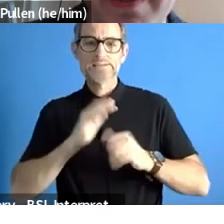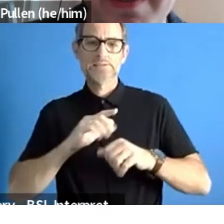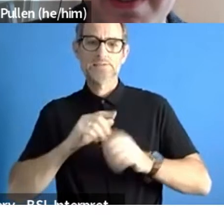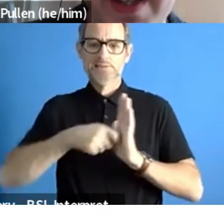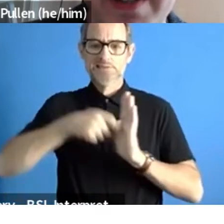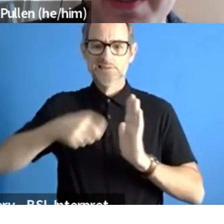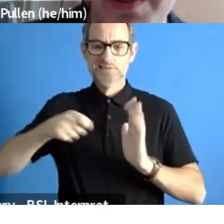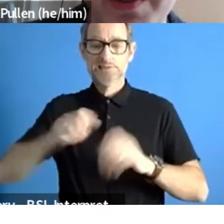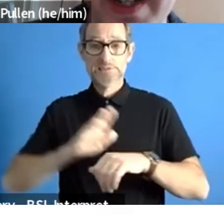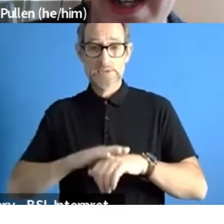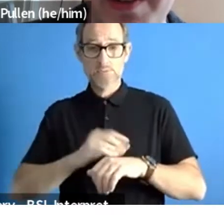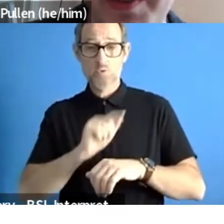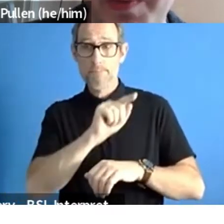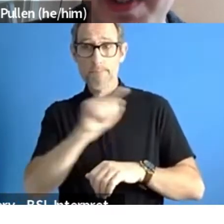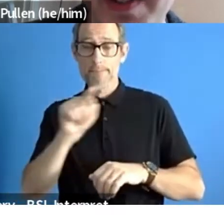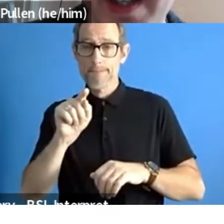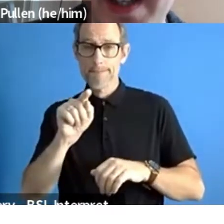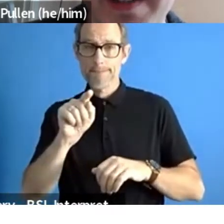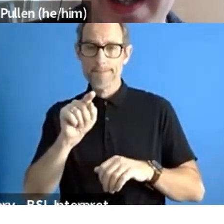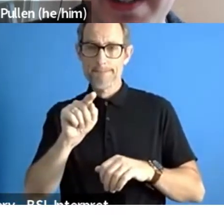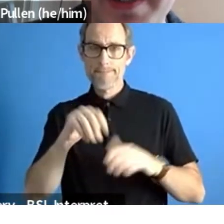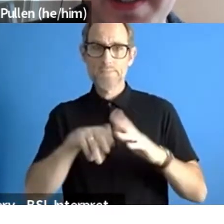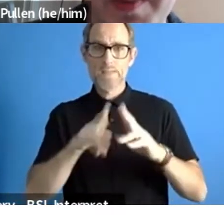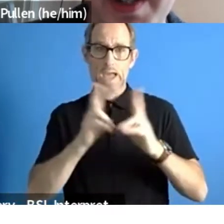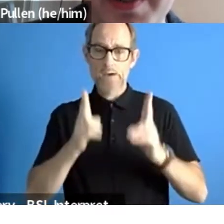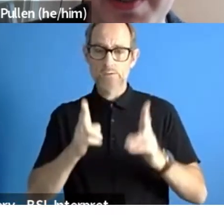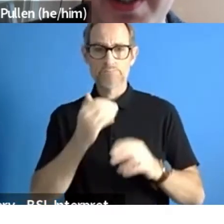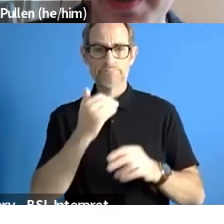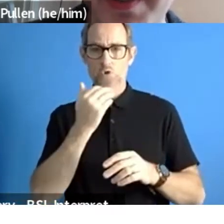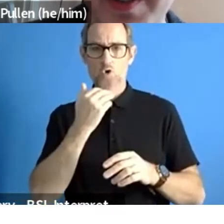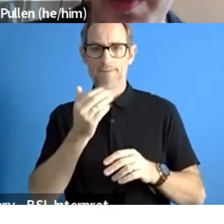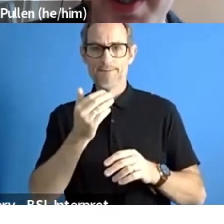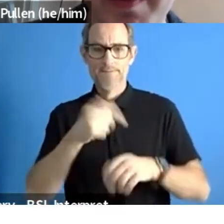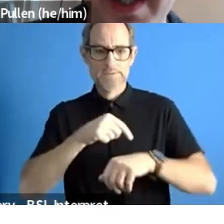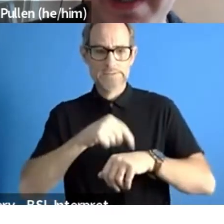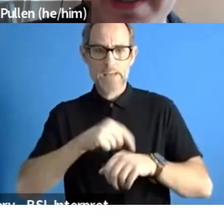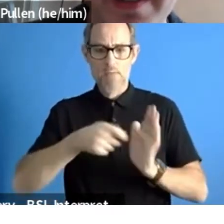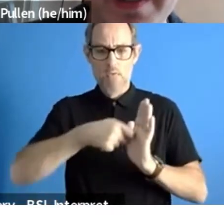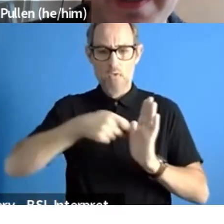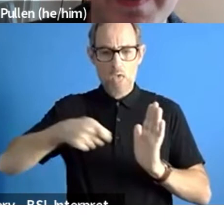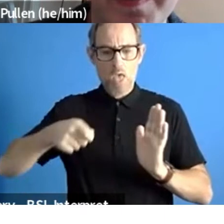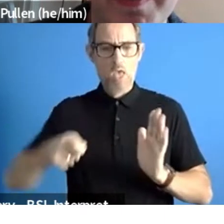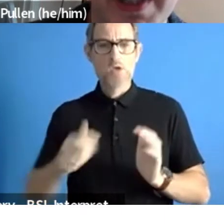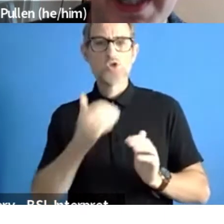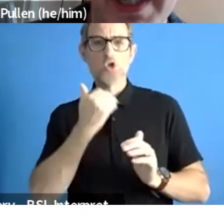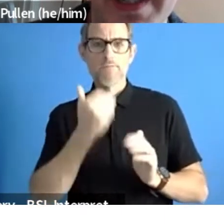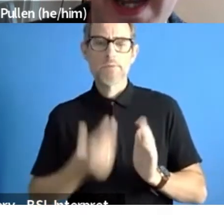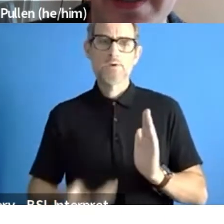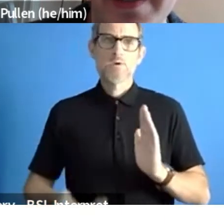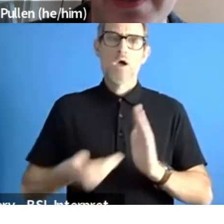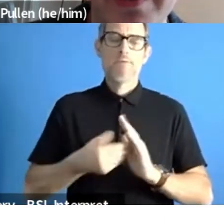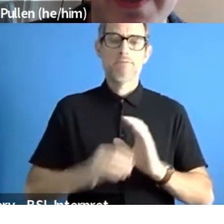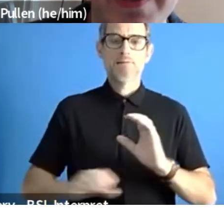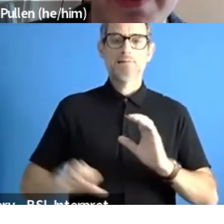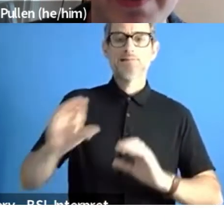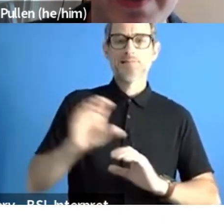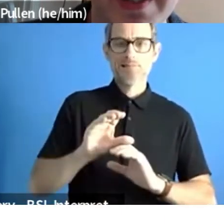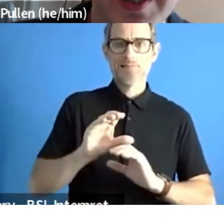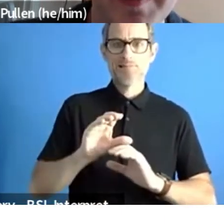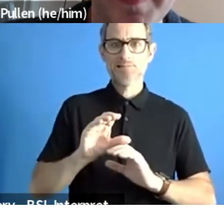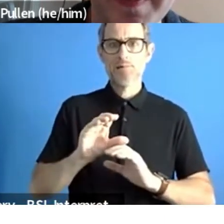have that in house which adds costs bringing in external resources.